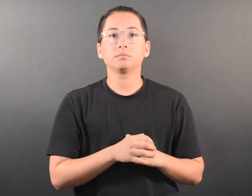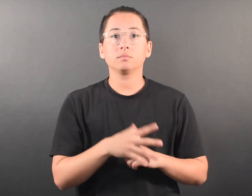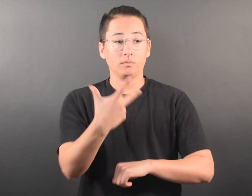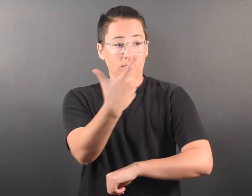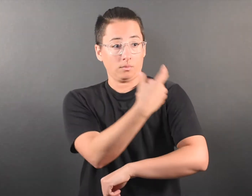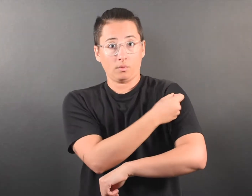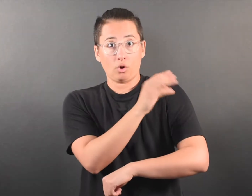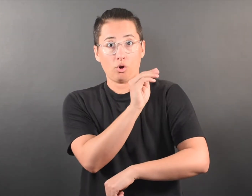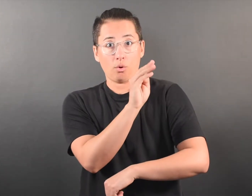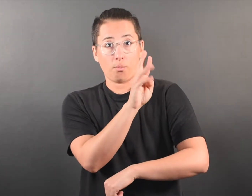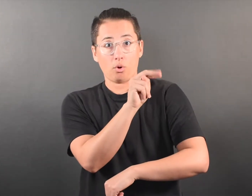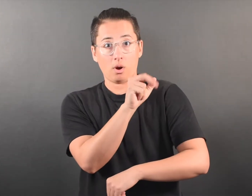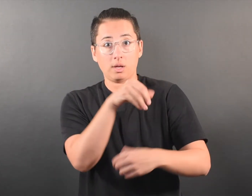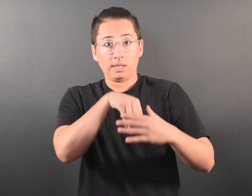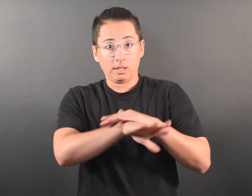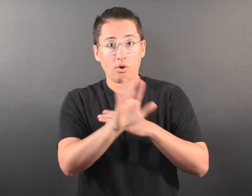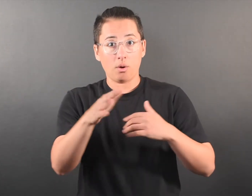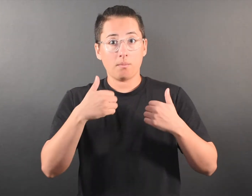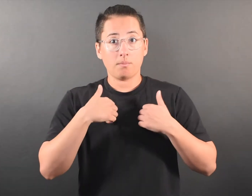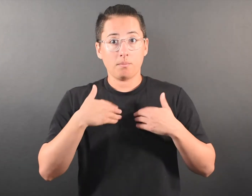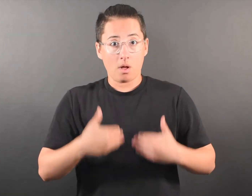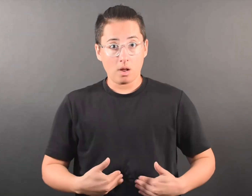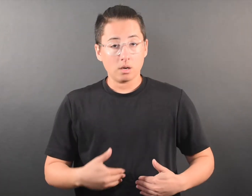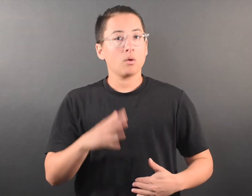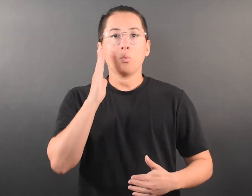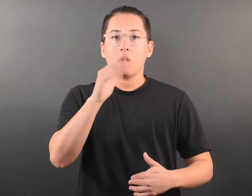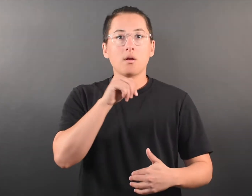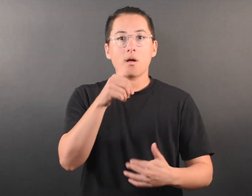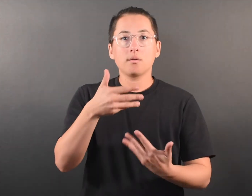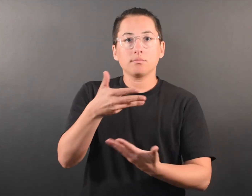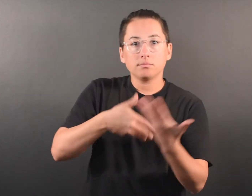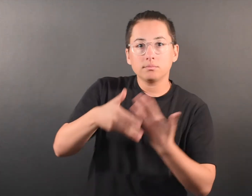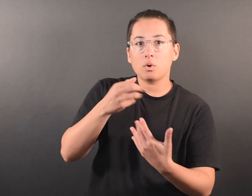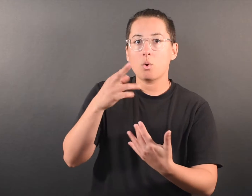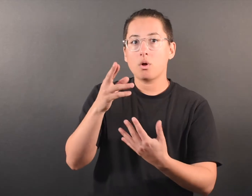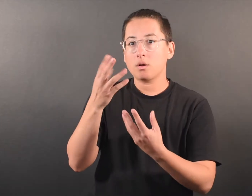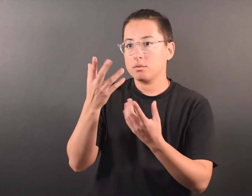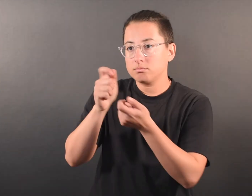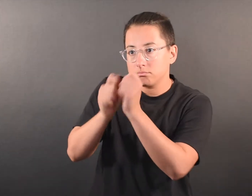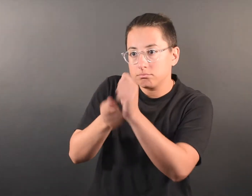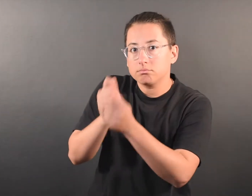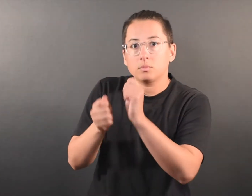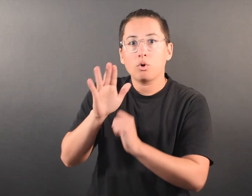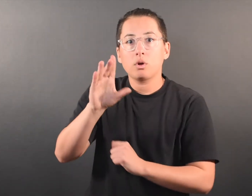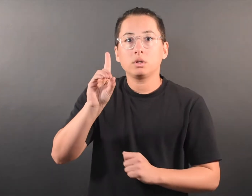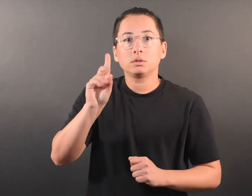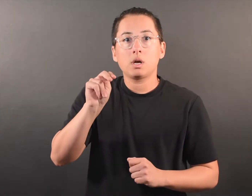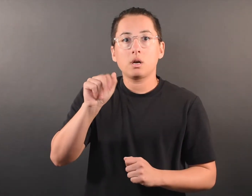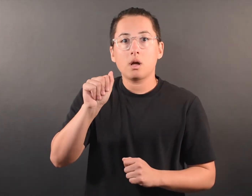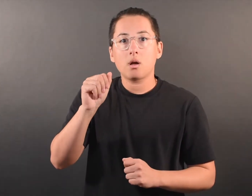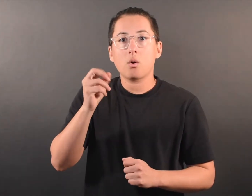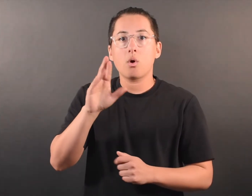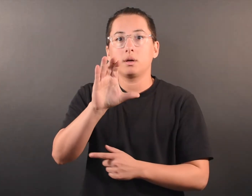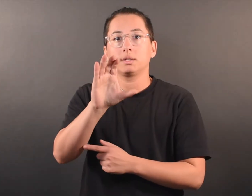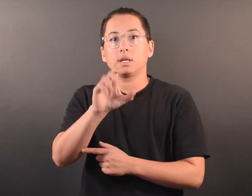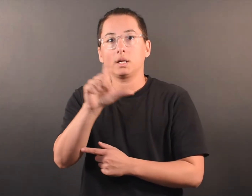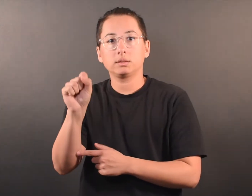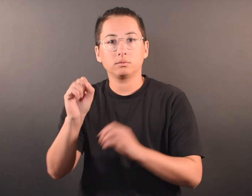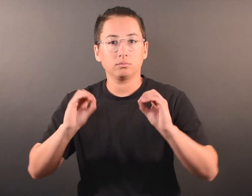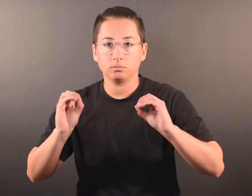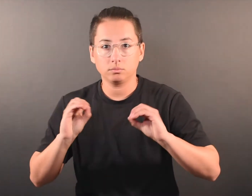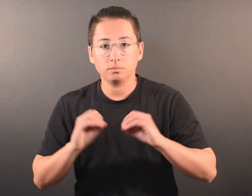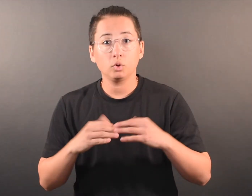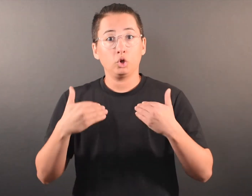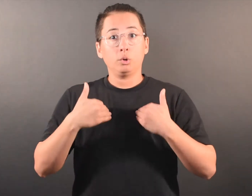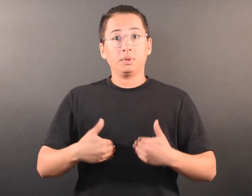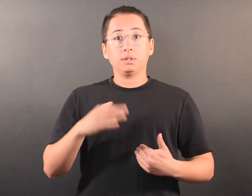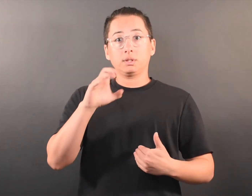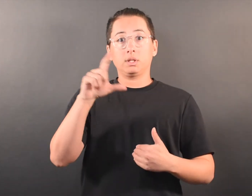Injecting mRNA into your body will not interact or do anything to the DNA of your cells. Human